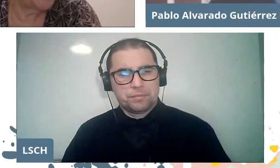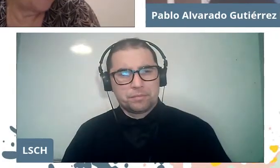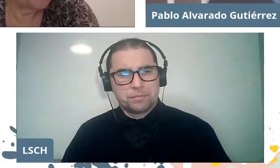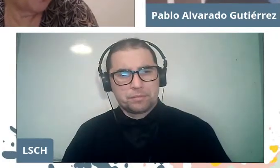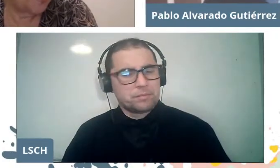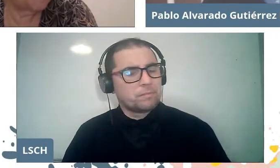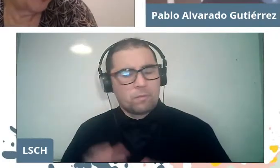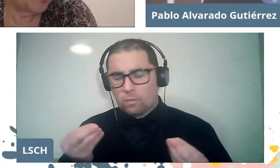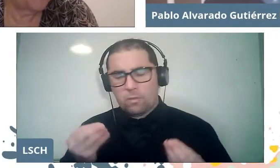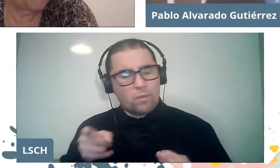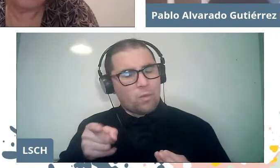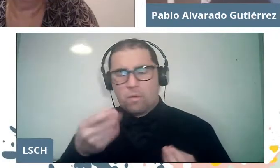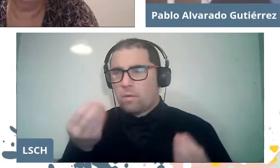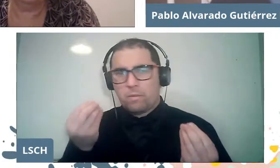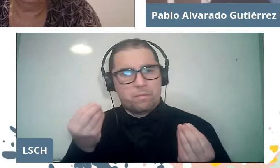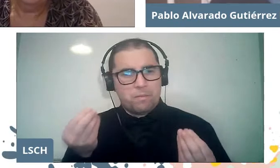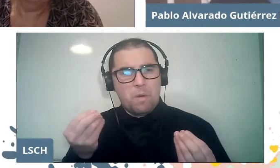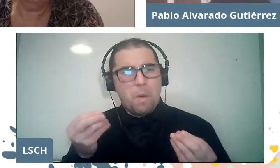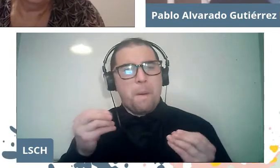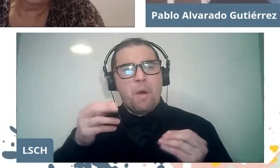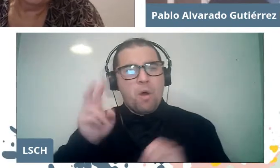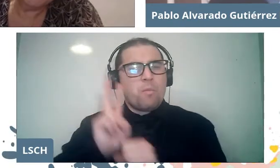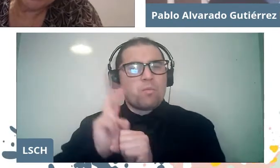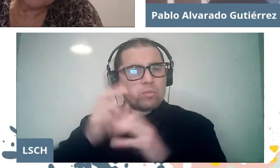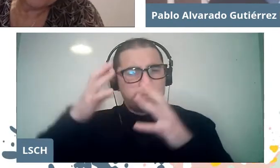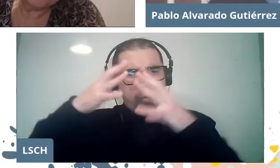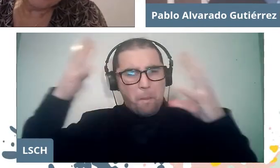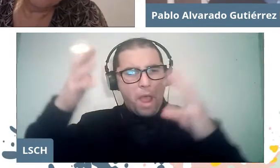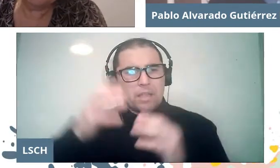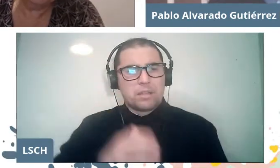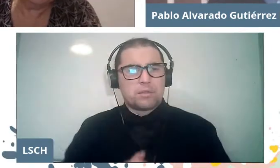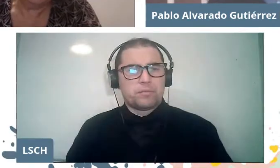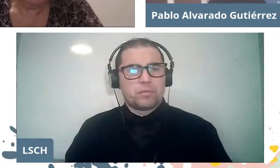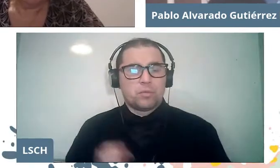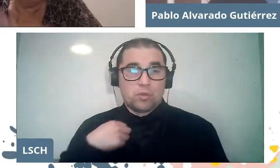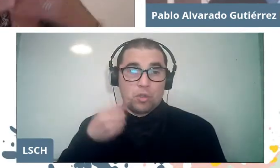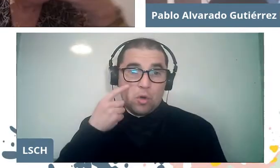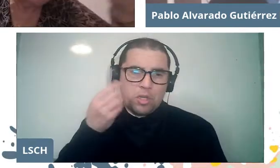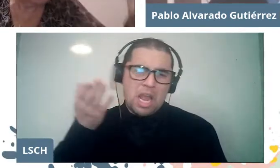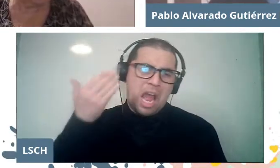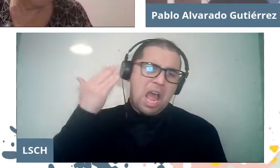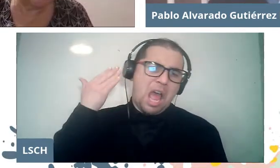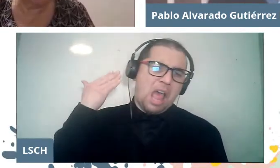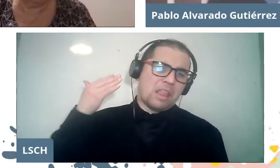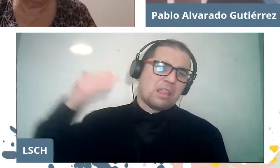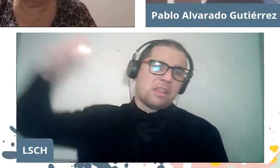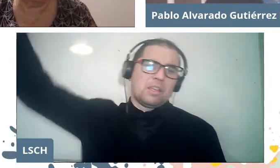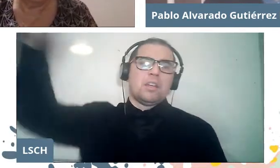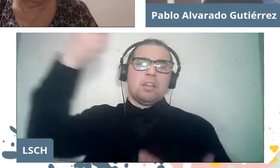You are truly a master. I knew you as a master in front of an orchestra